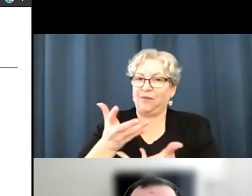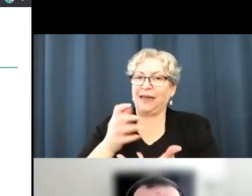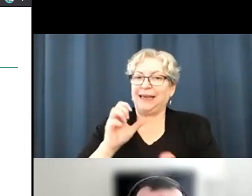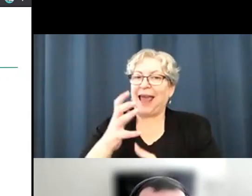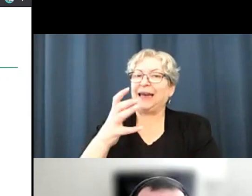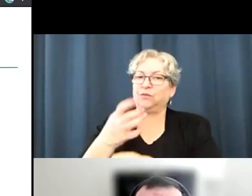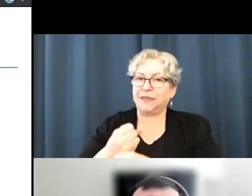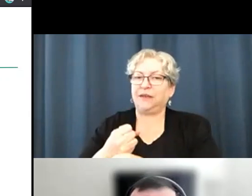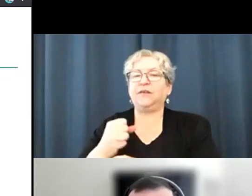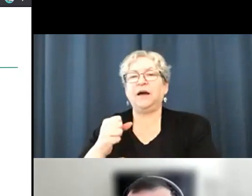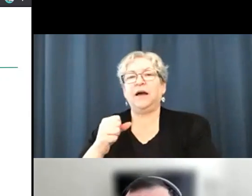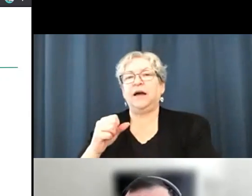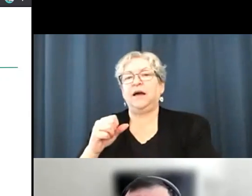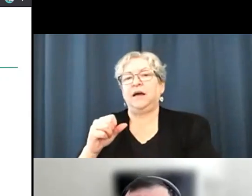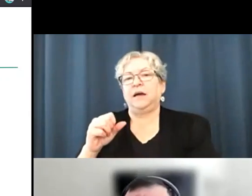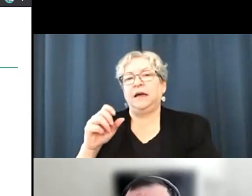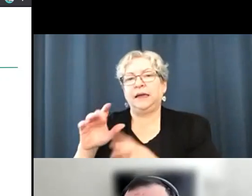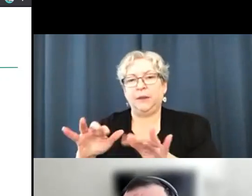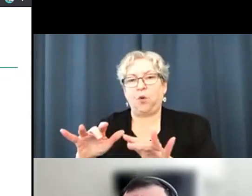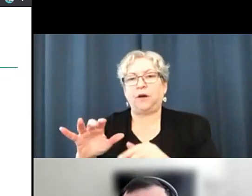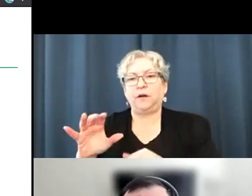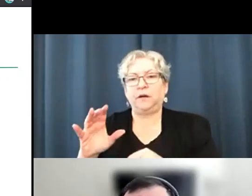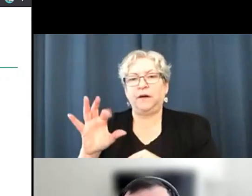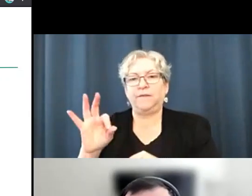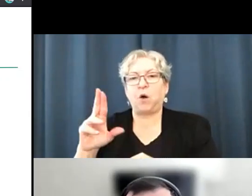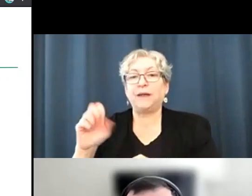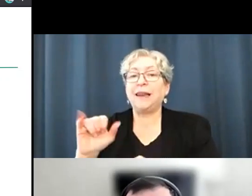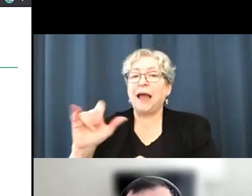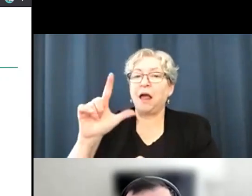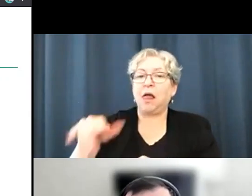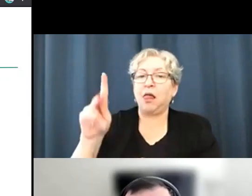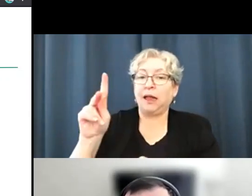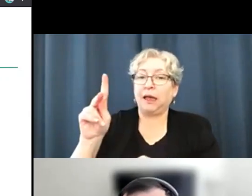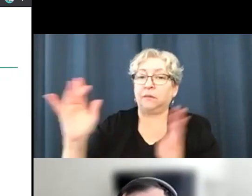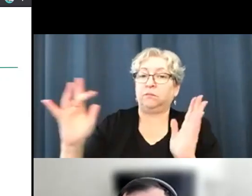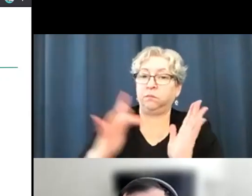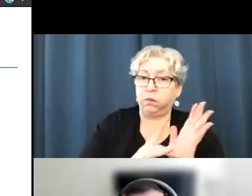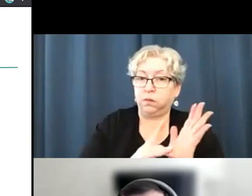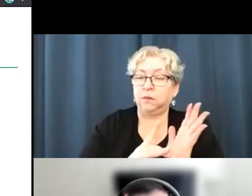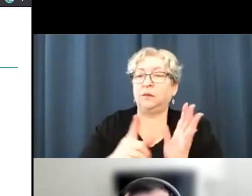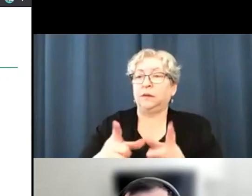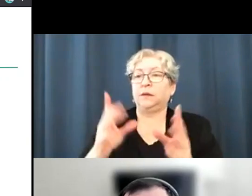So, for example, a link. If you can click on a link, you should be able to focus on it with the Tab key,